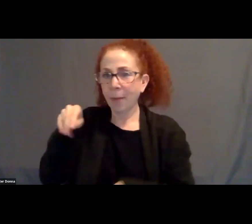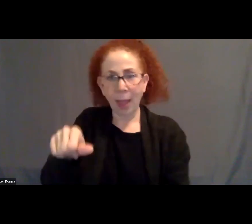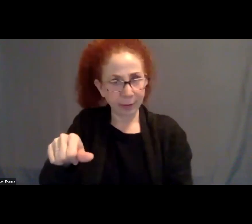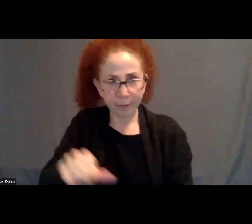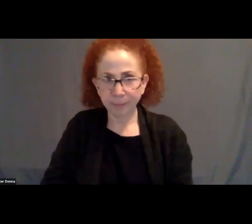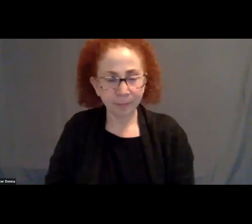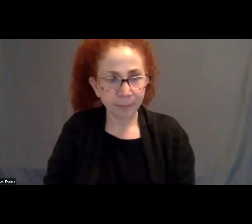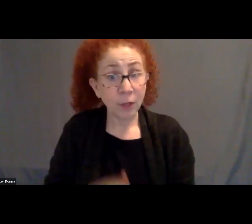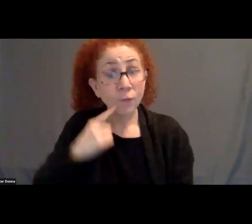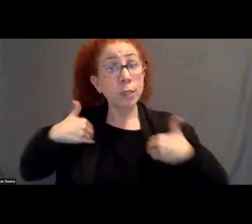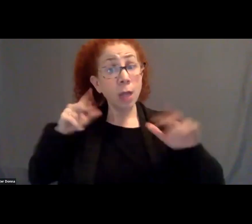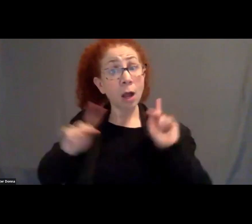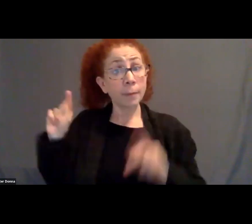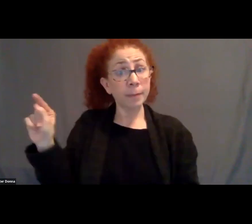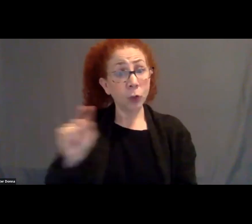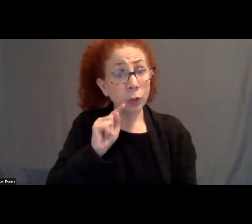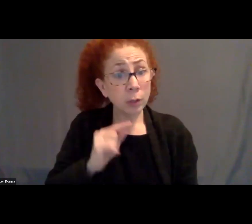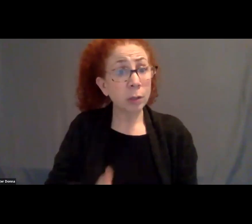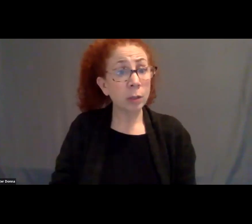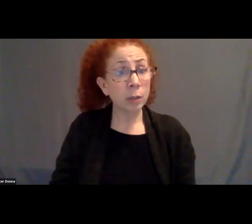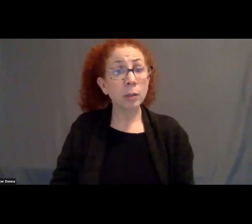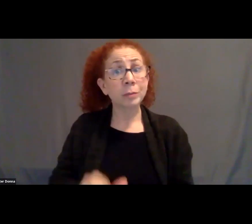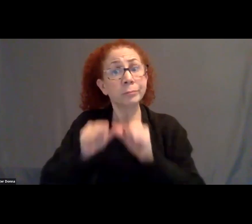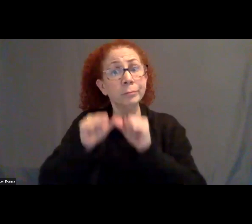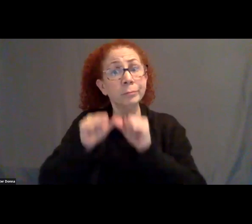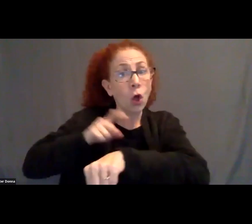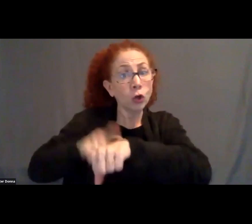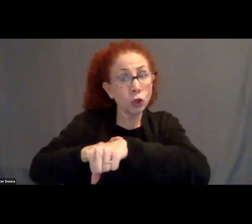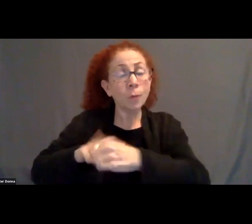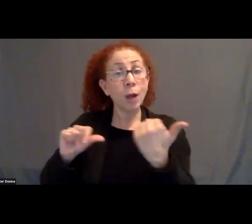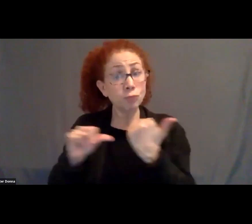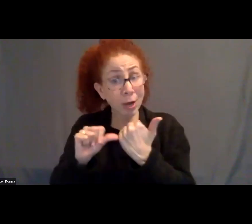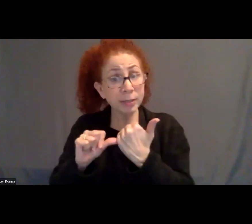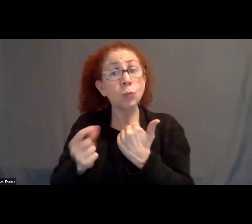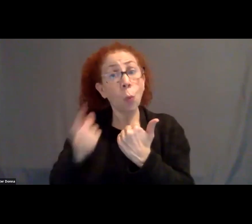For young people, long term apprenticeships were one of a number of strategies